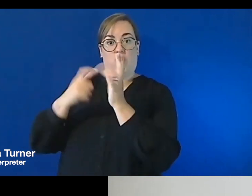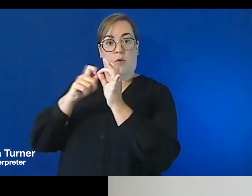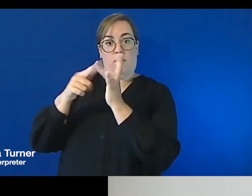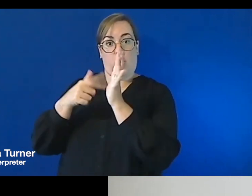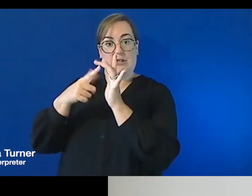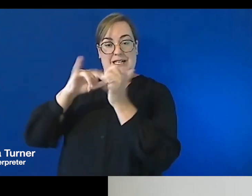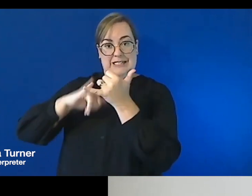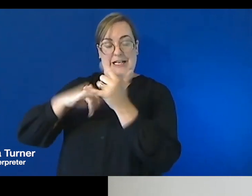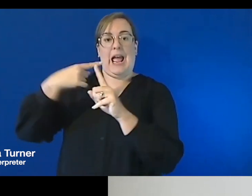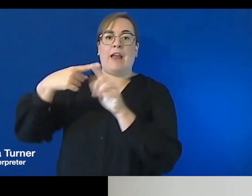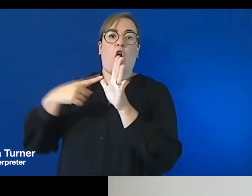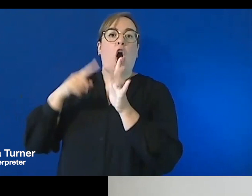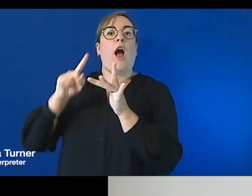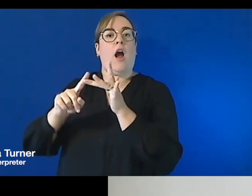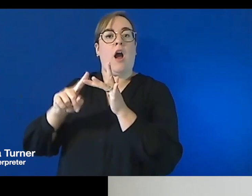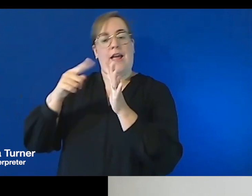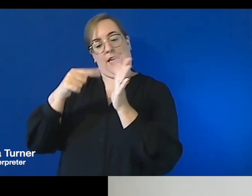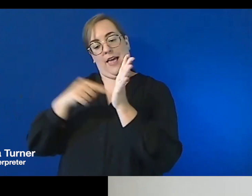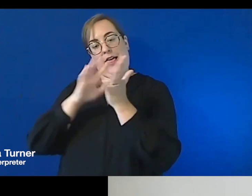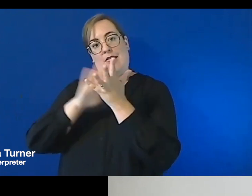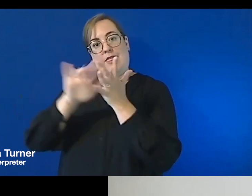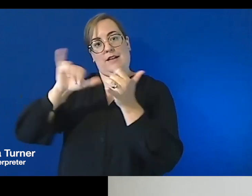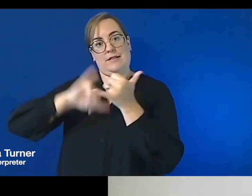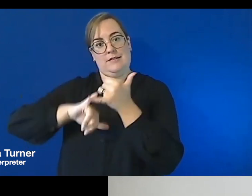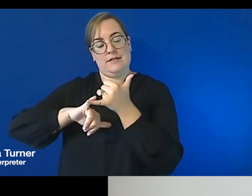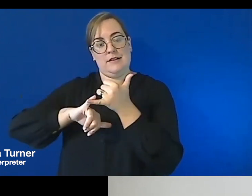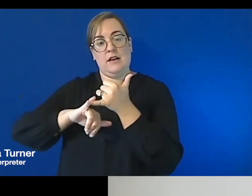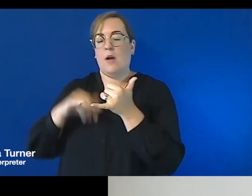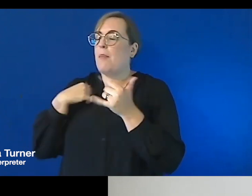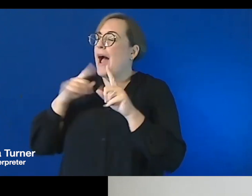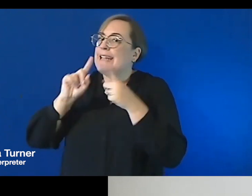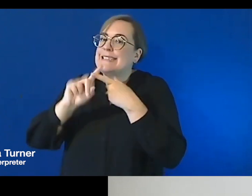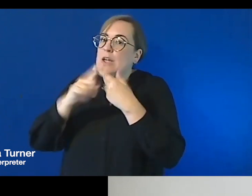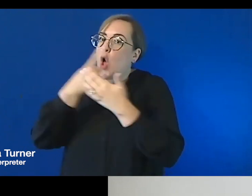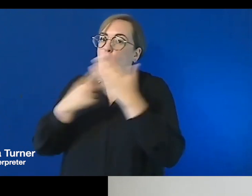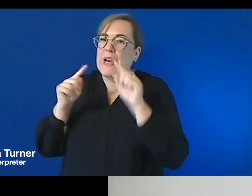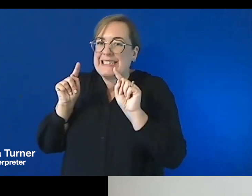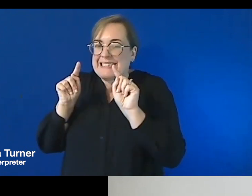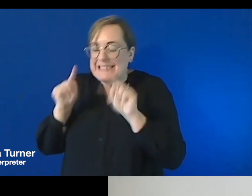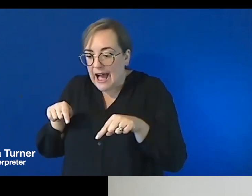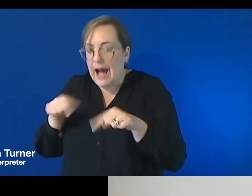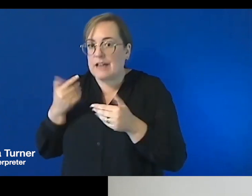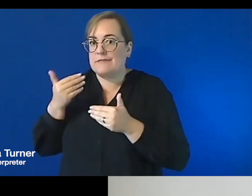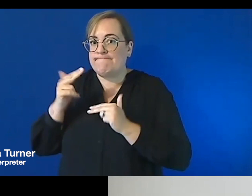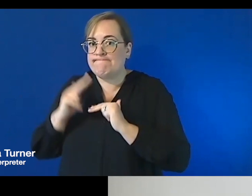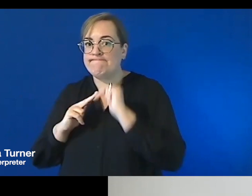and ethics for European Commission but we're still just the beginning. We still lack of frameworks